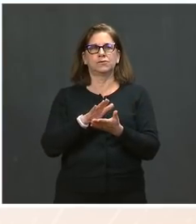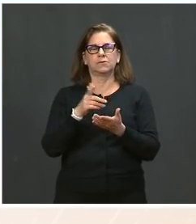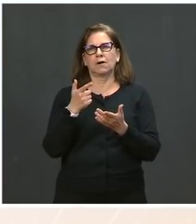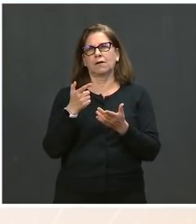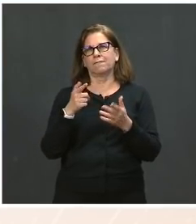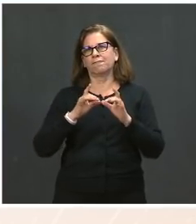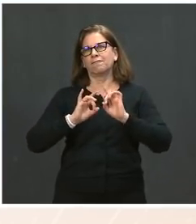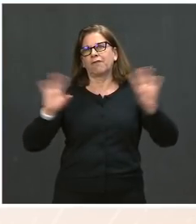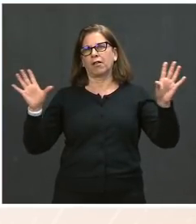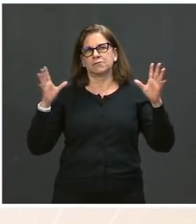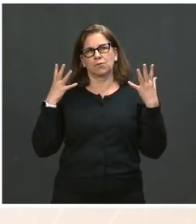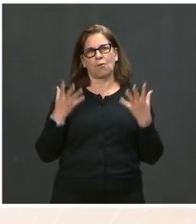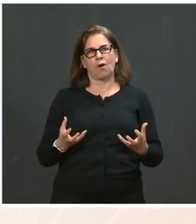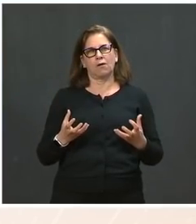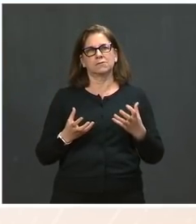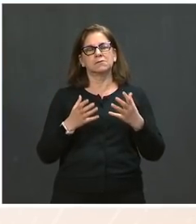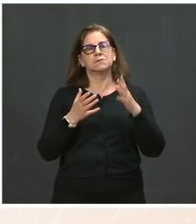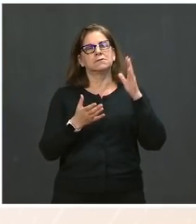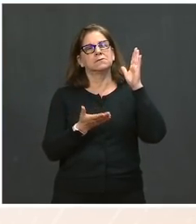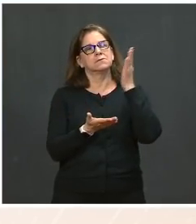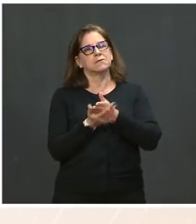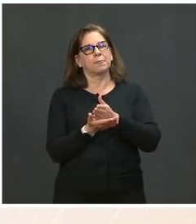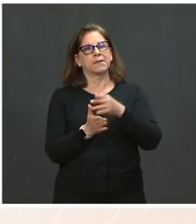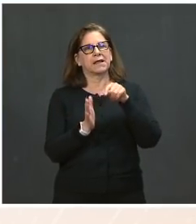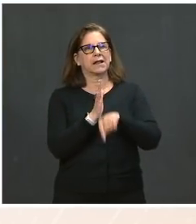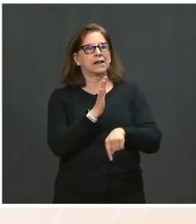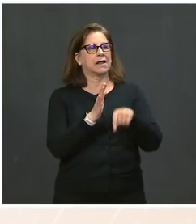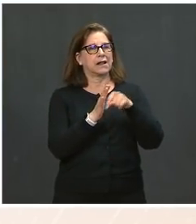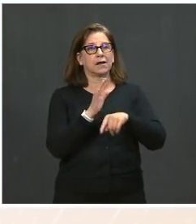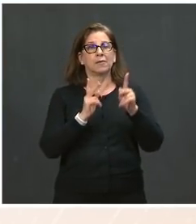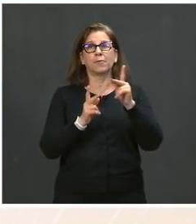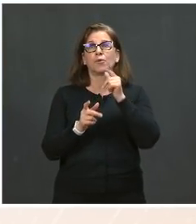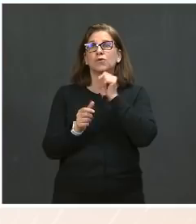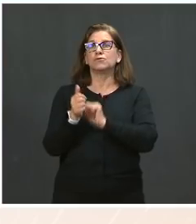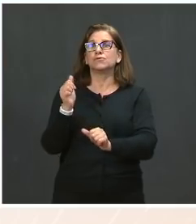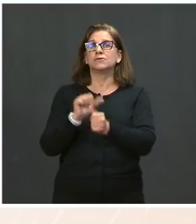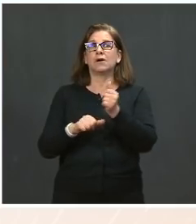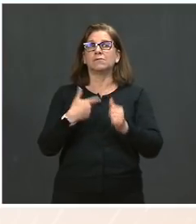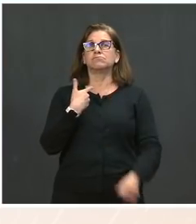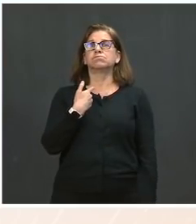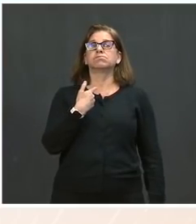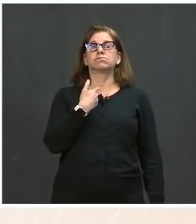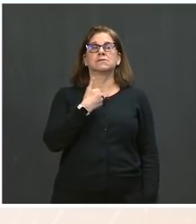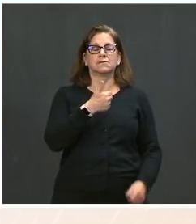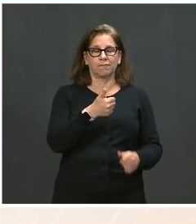of suicide as a result of guns. So he will remain engaged with those groups and those leaders as well,